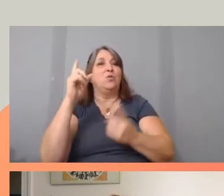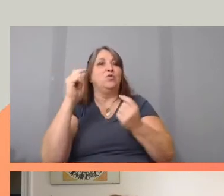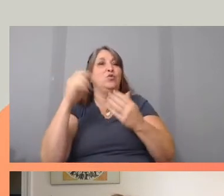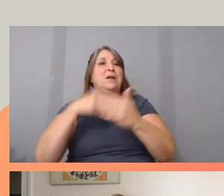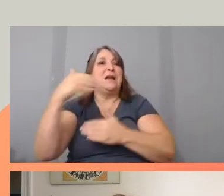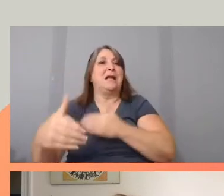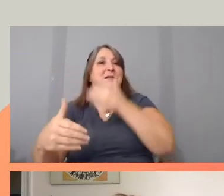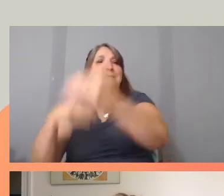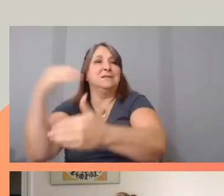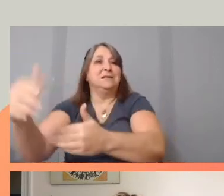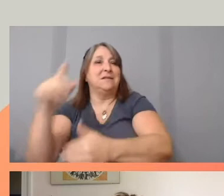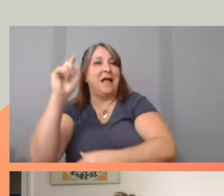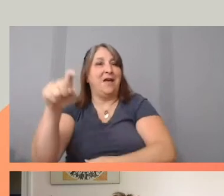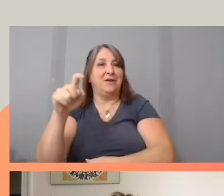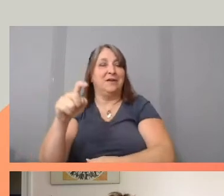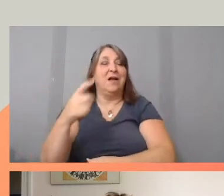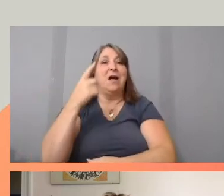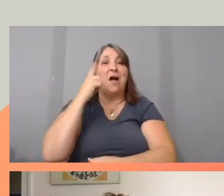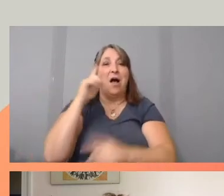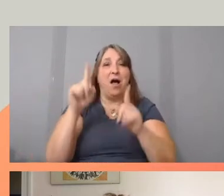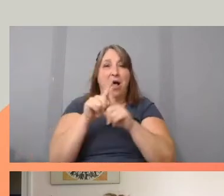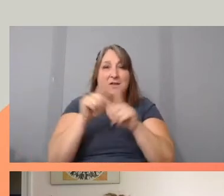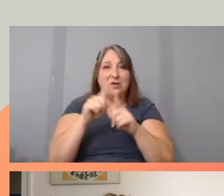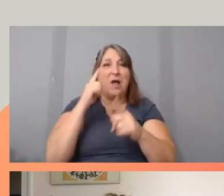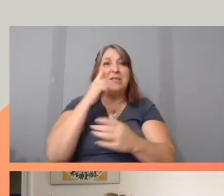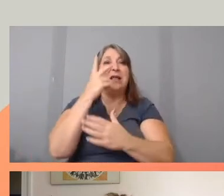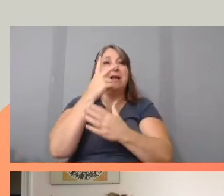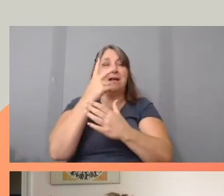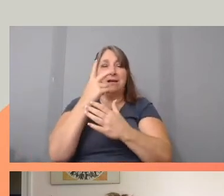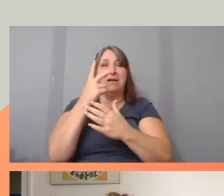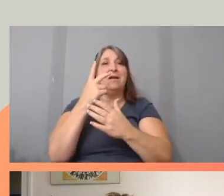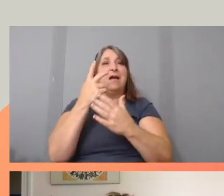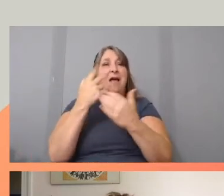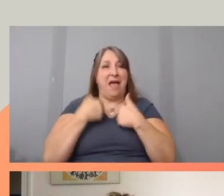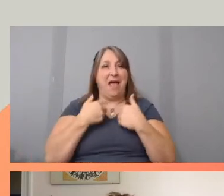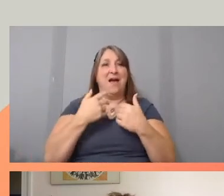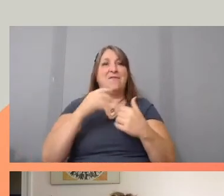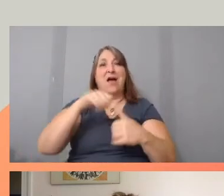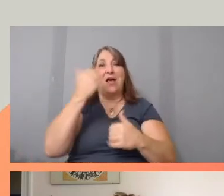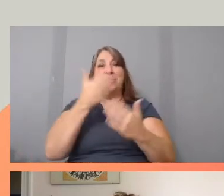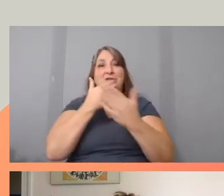I think Bao and Bhawin also have good points to make here. And I can see that they're dying to make them.